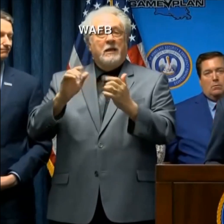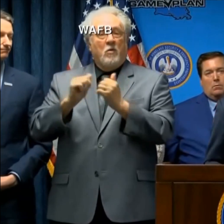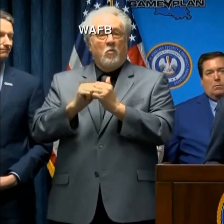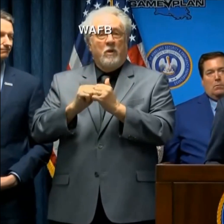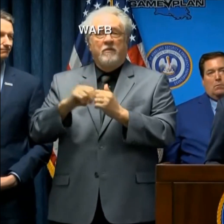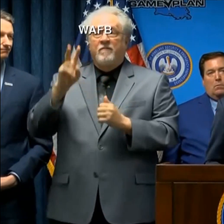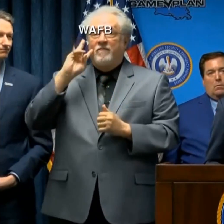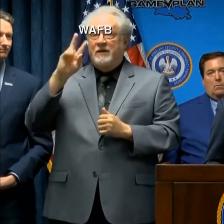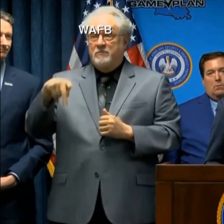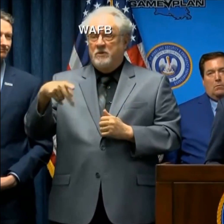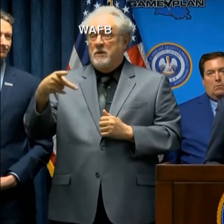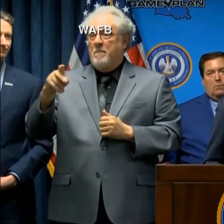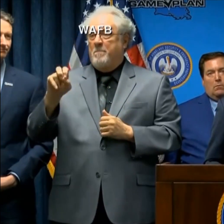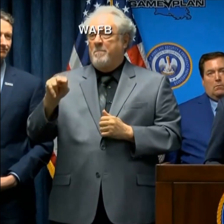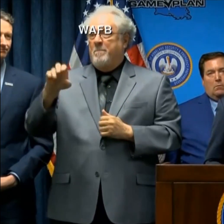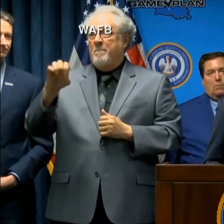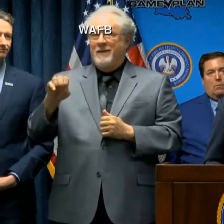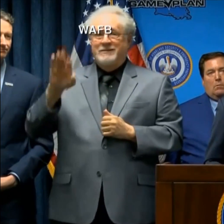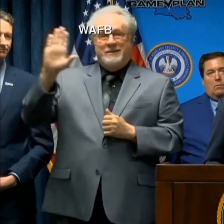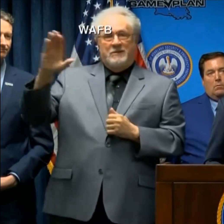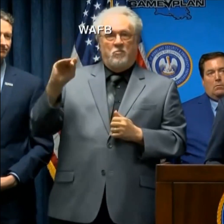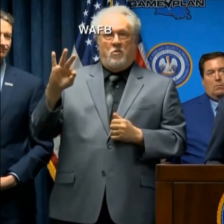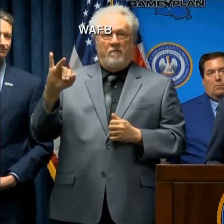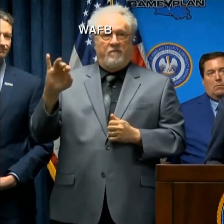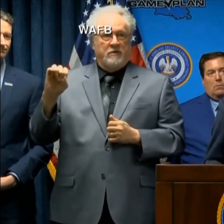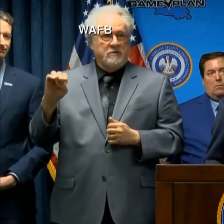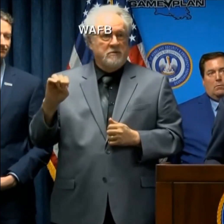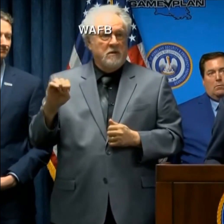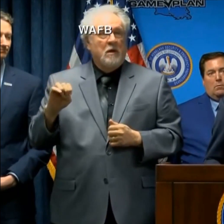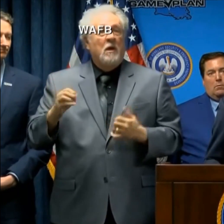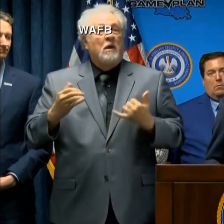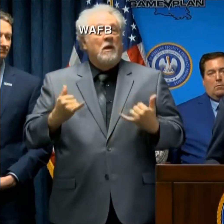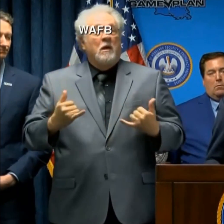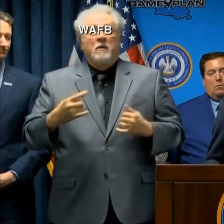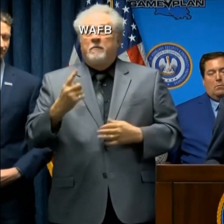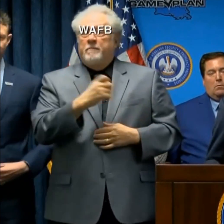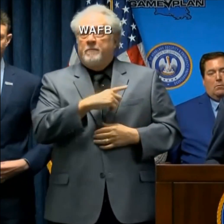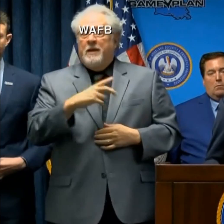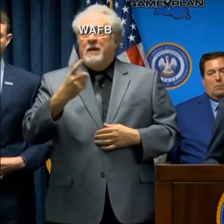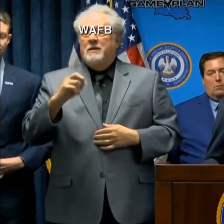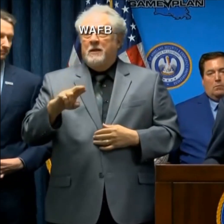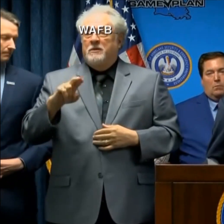vice president Pence's office at this time I'm going to ask dr. B to come up